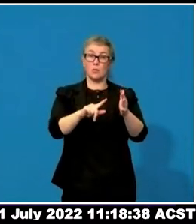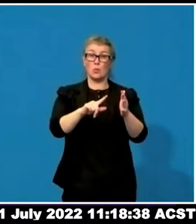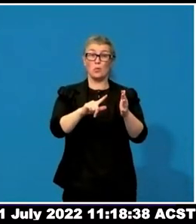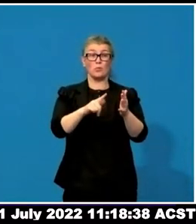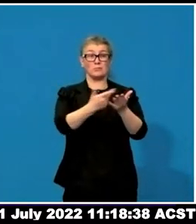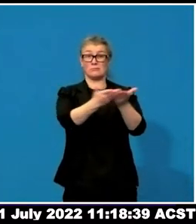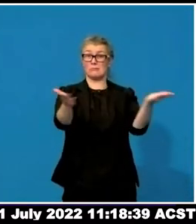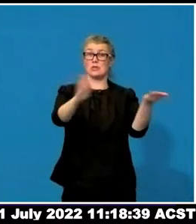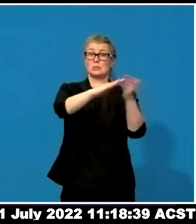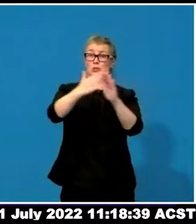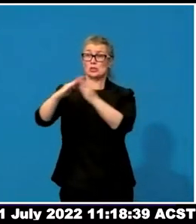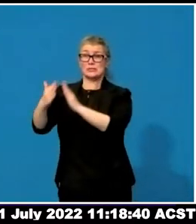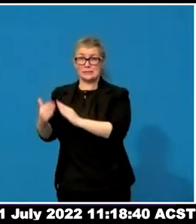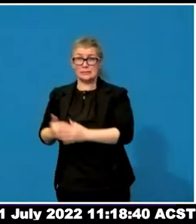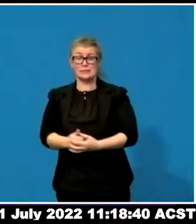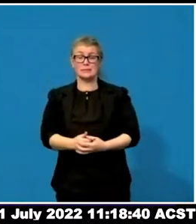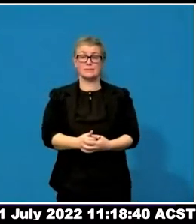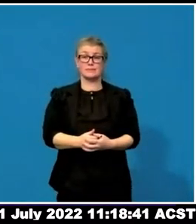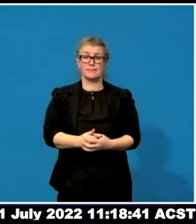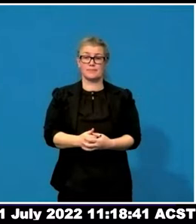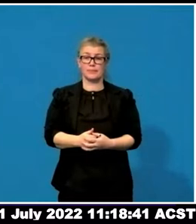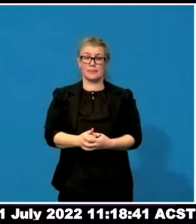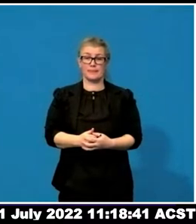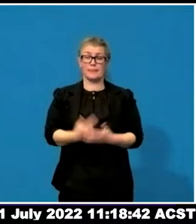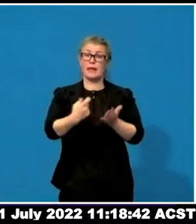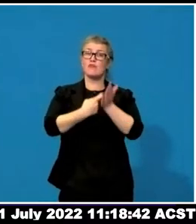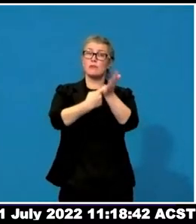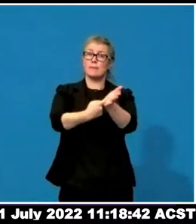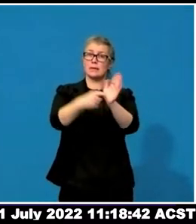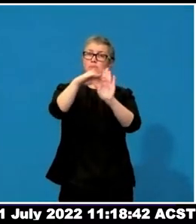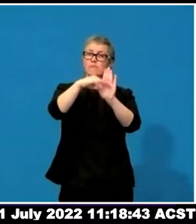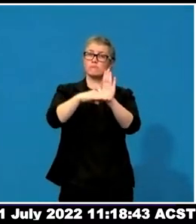This plan includes a recommendation that government create and invest in an Aboriginal